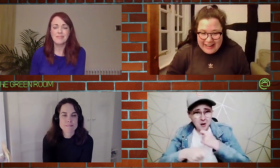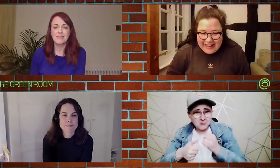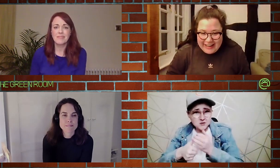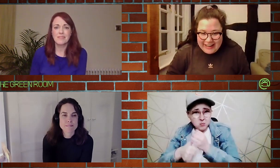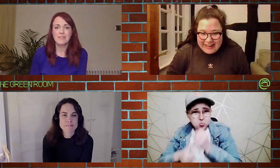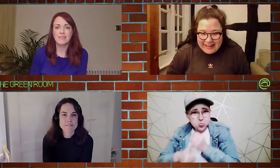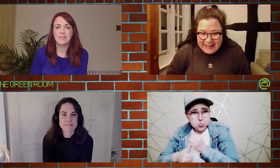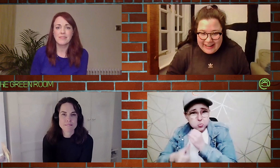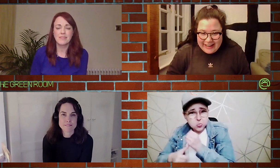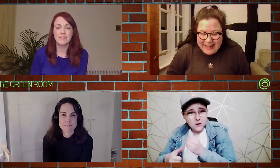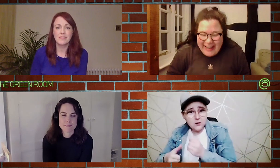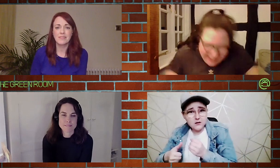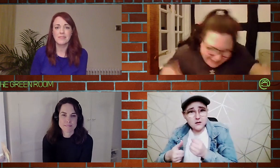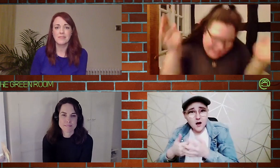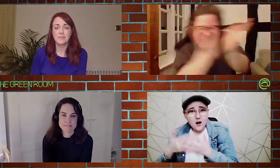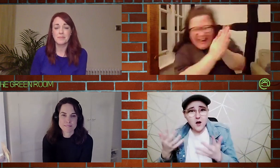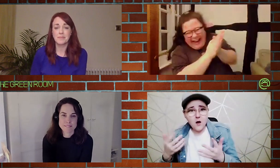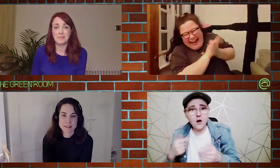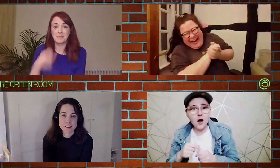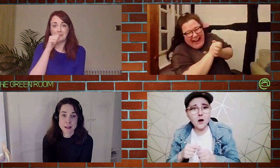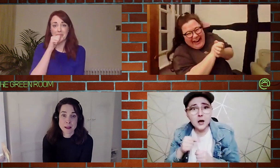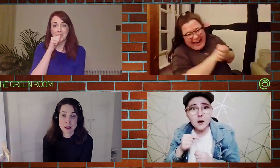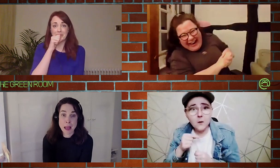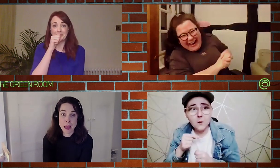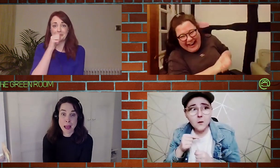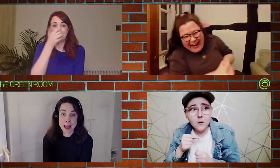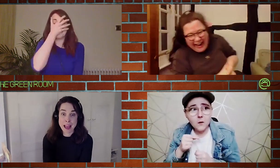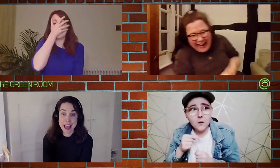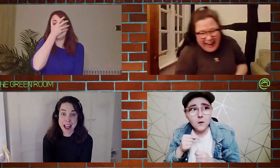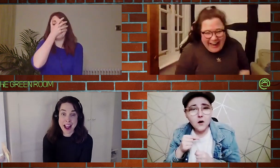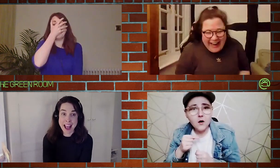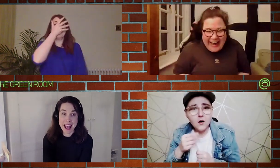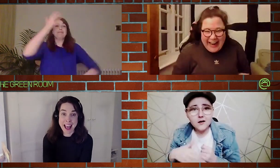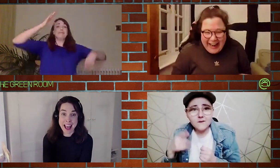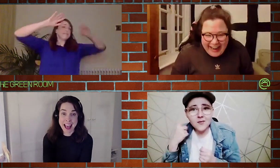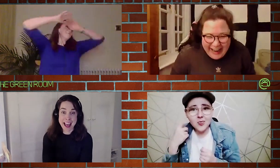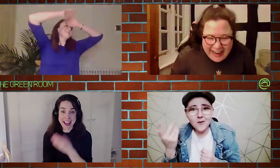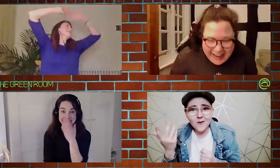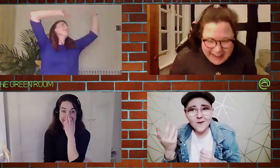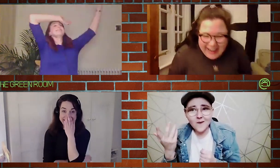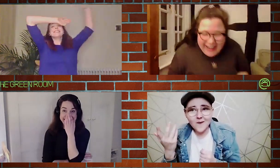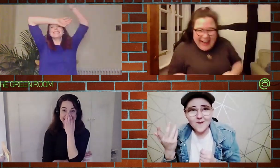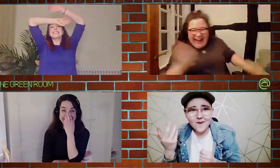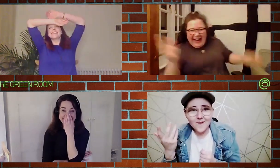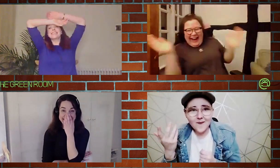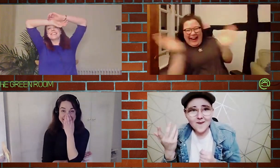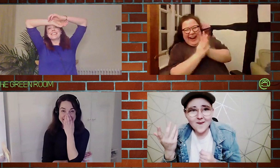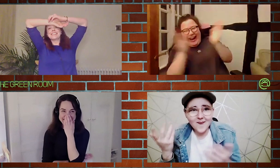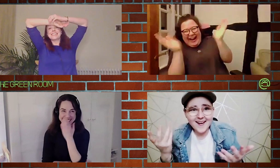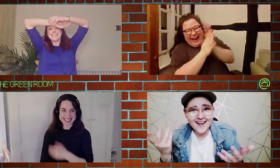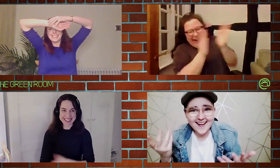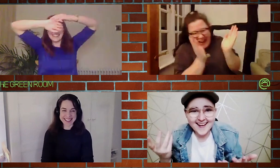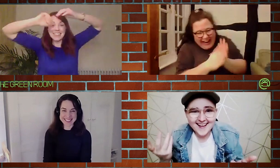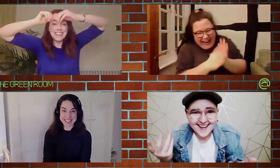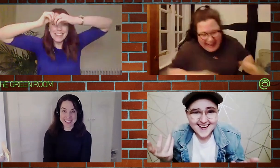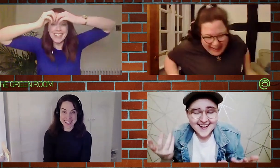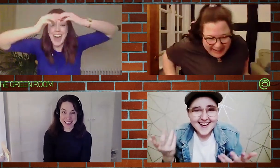this yoghurt has a bit of a laxative effect, and if you drink too much of it you may have a problem and I thought, oh I've